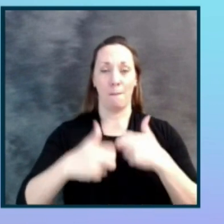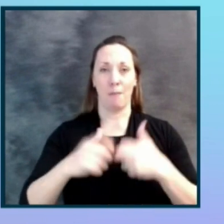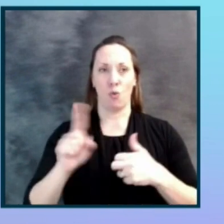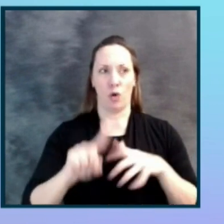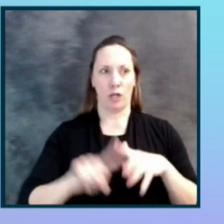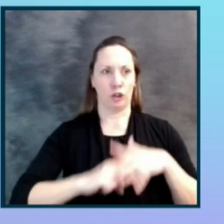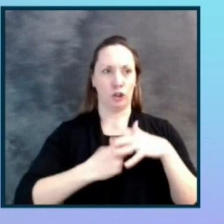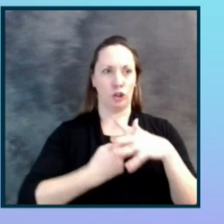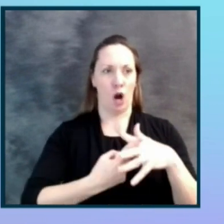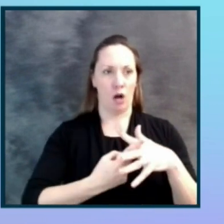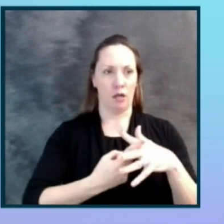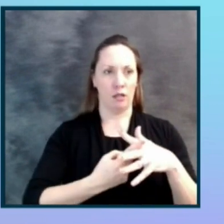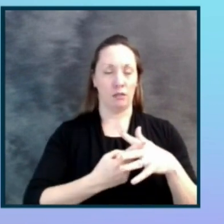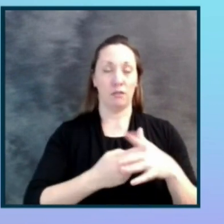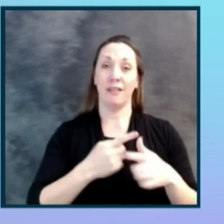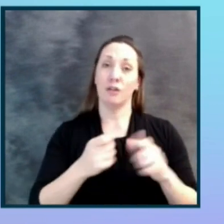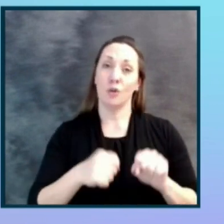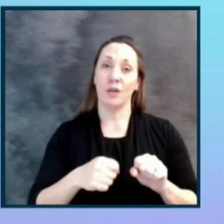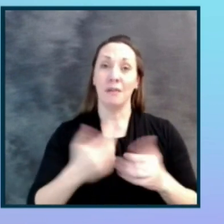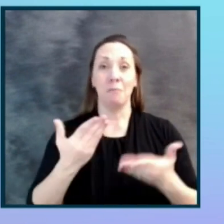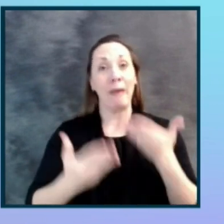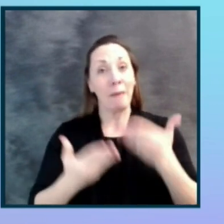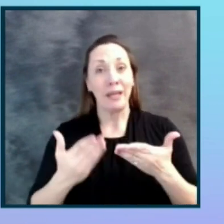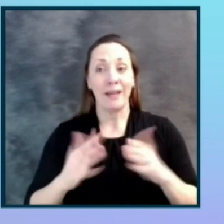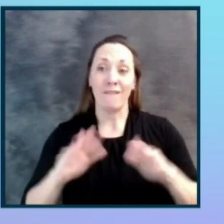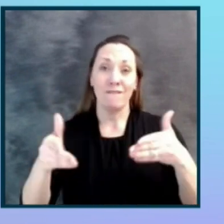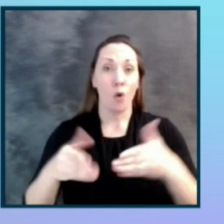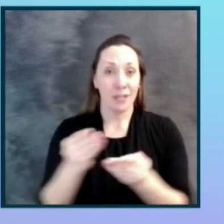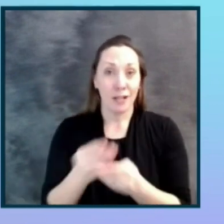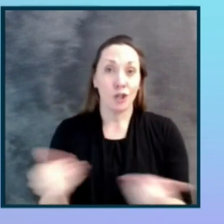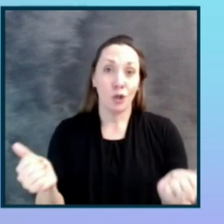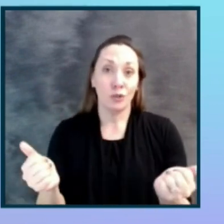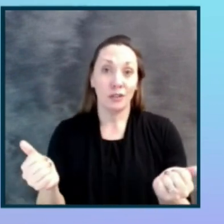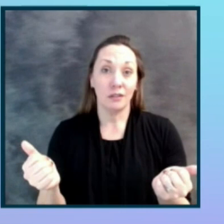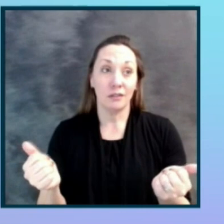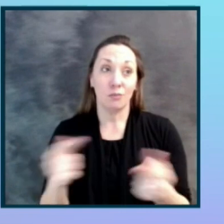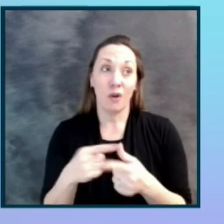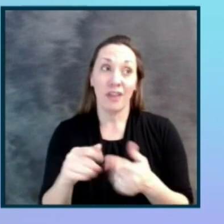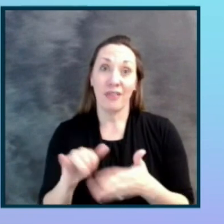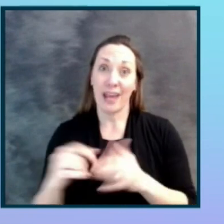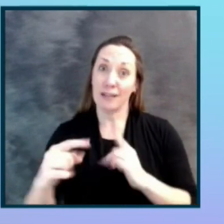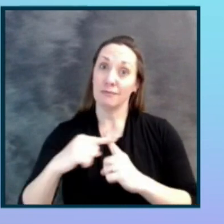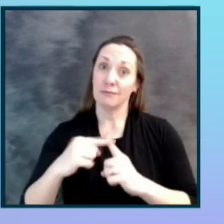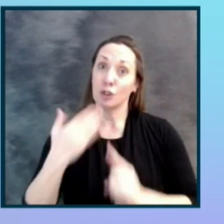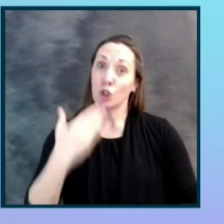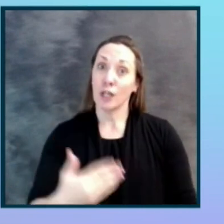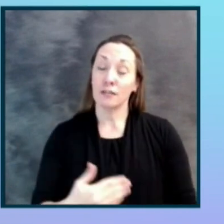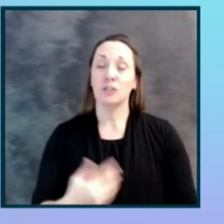'cause this is really a solution, well, that's a good news. So let's look at this in a positive way.